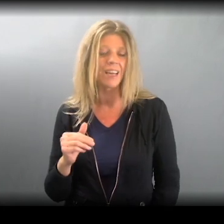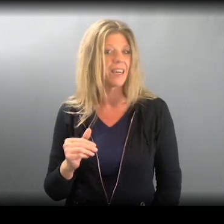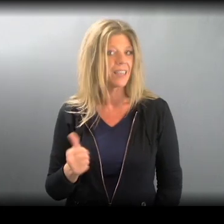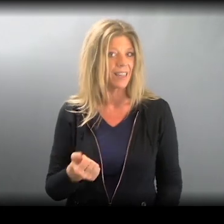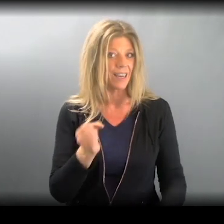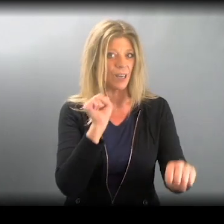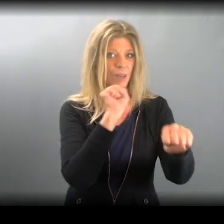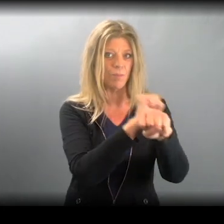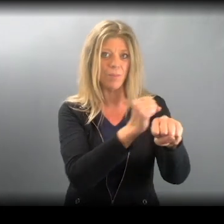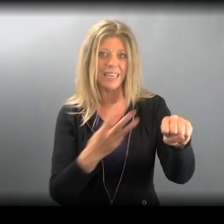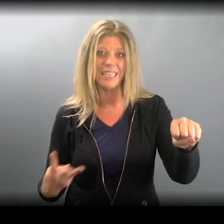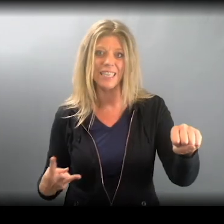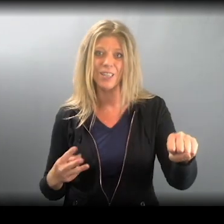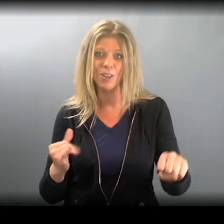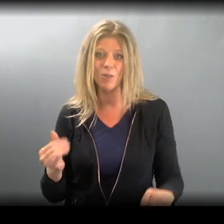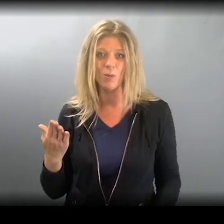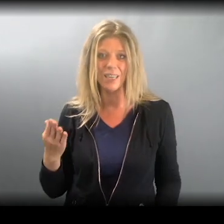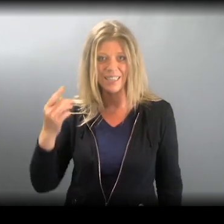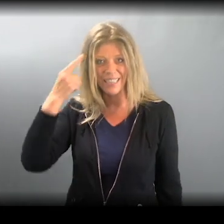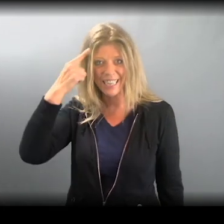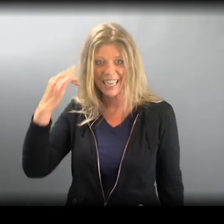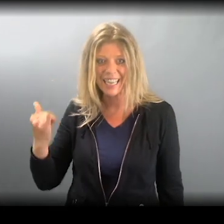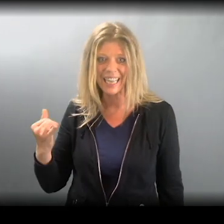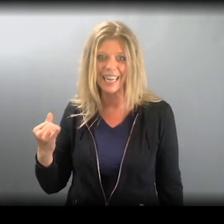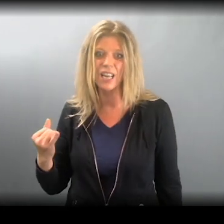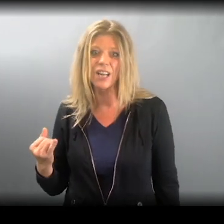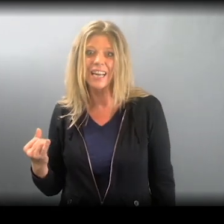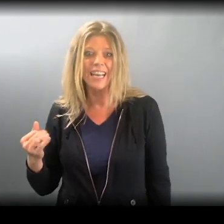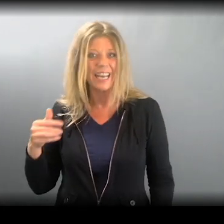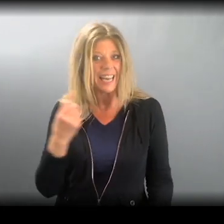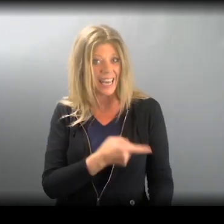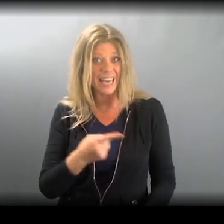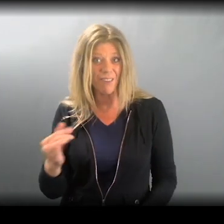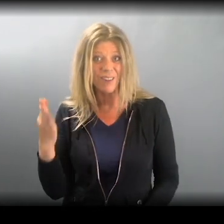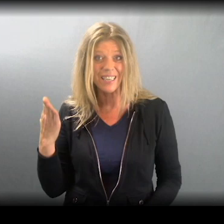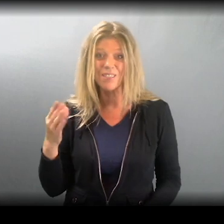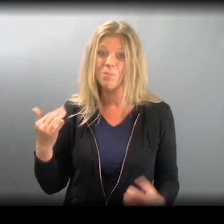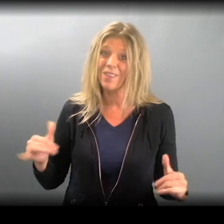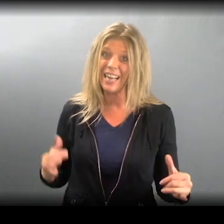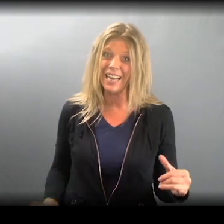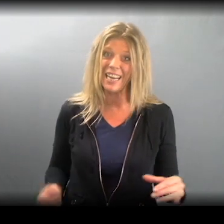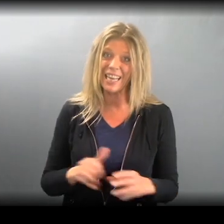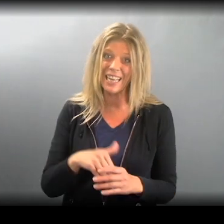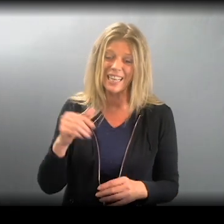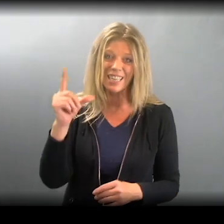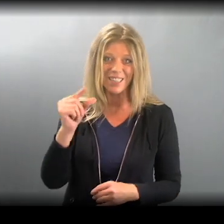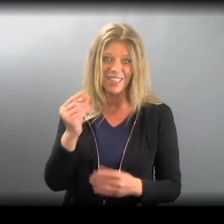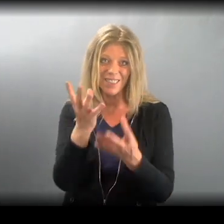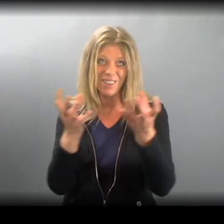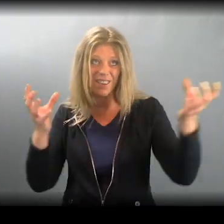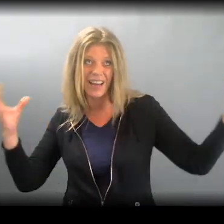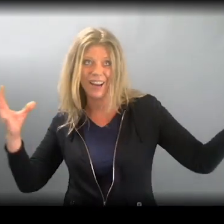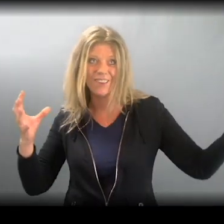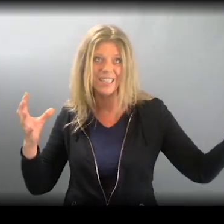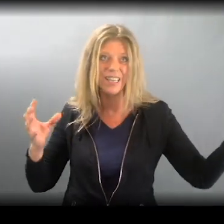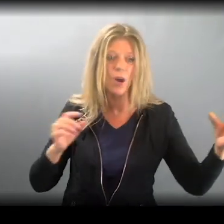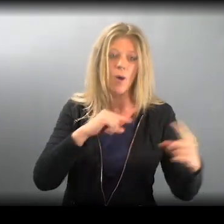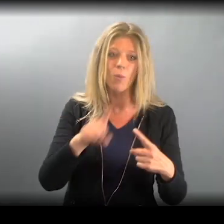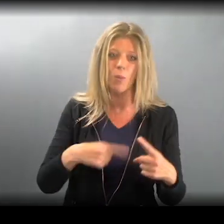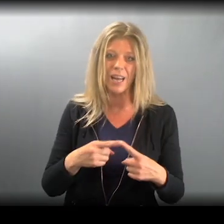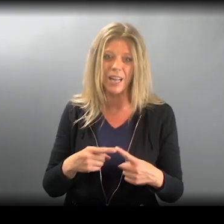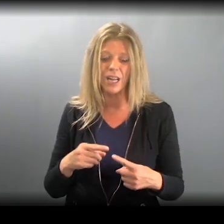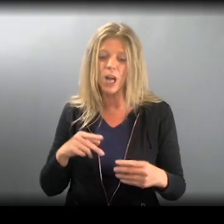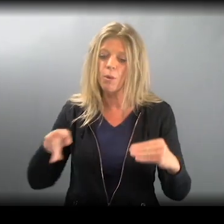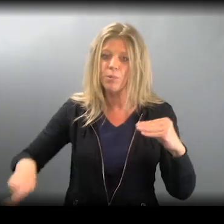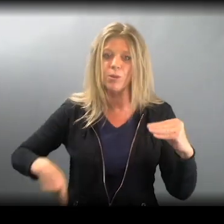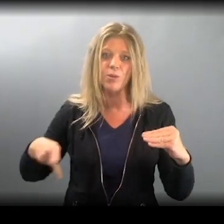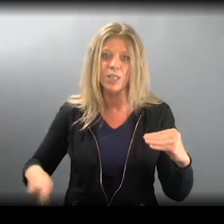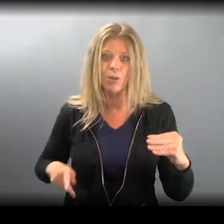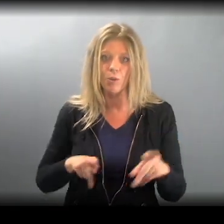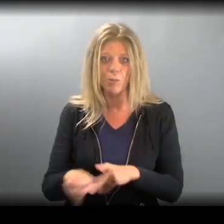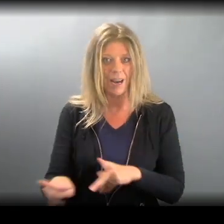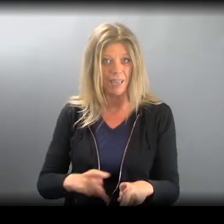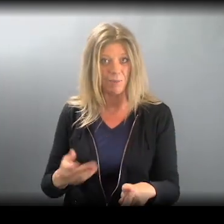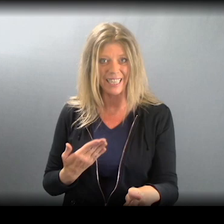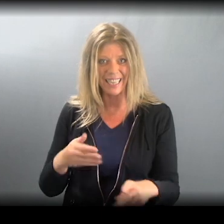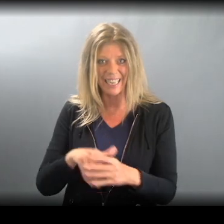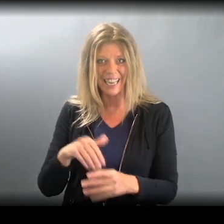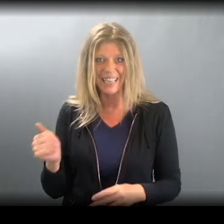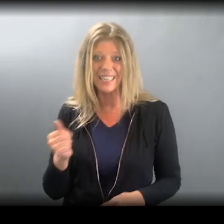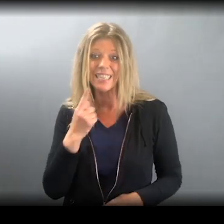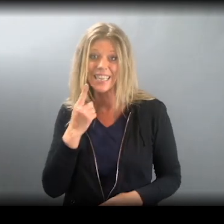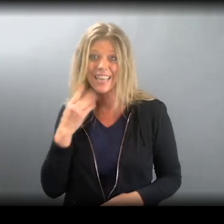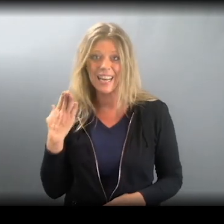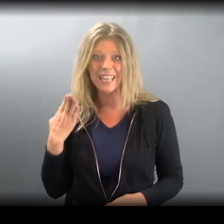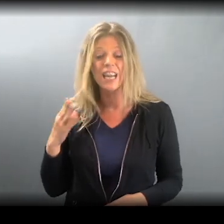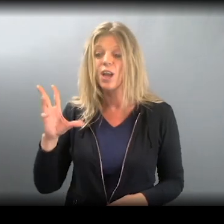The meteor was thinking he was playing in Little Cloud when Pluto piped in and said,